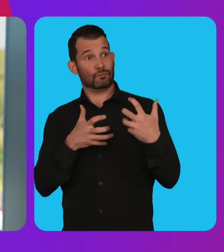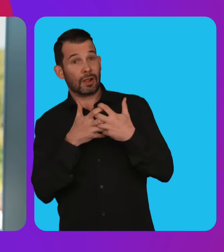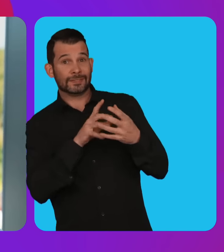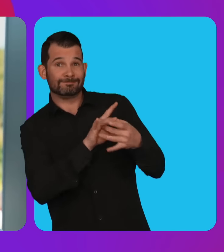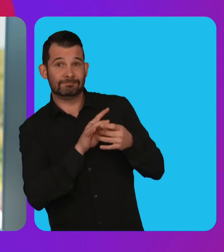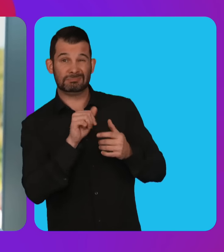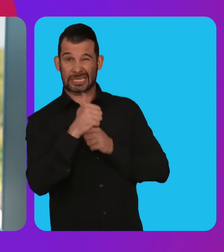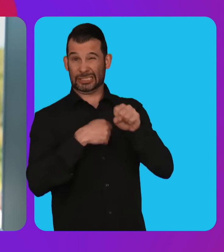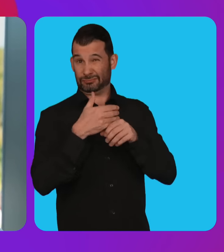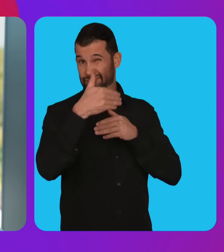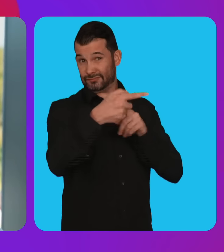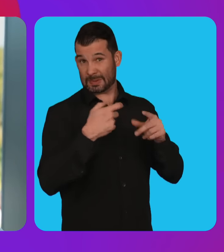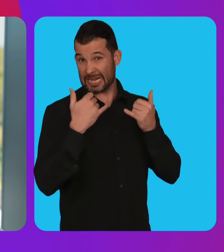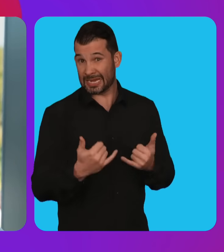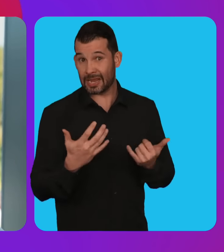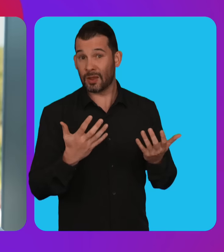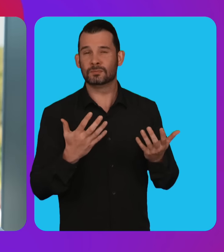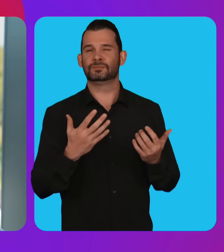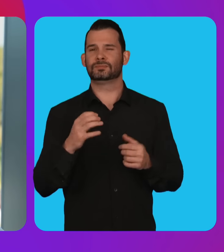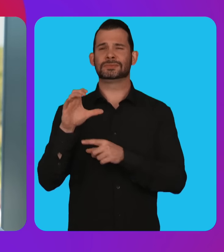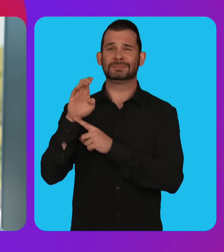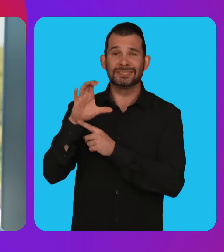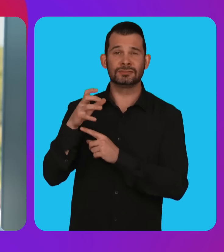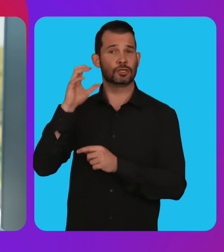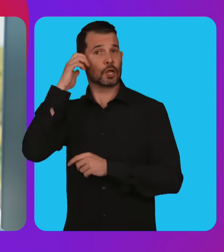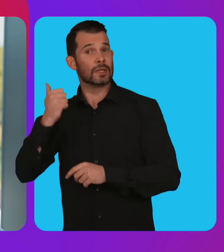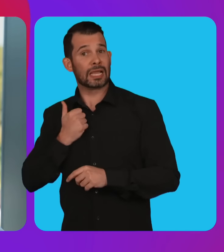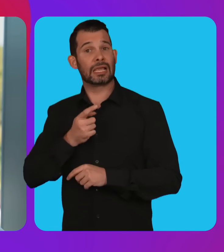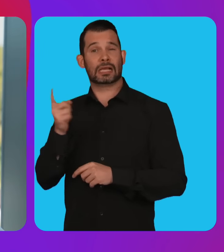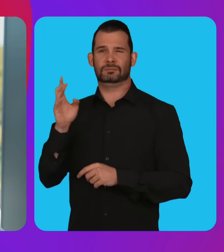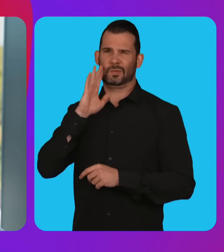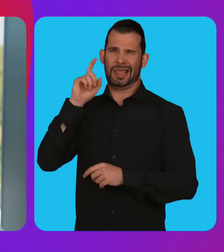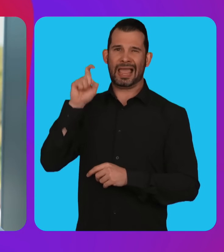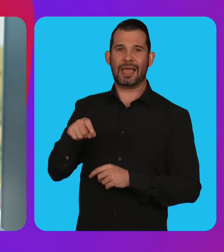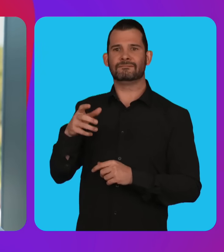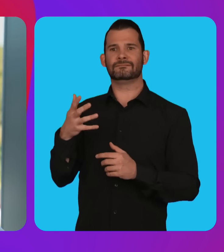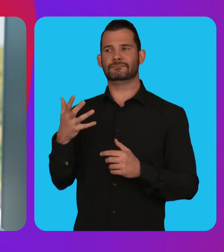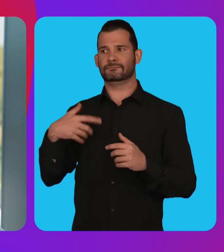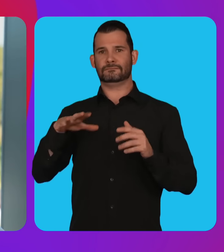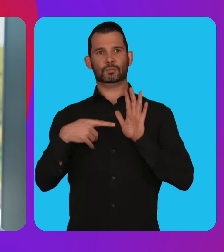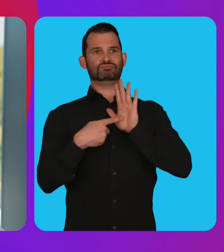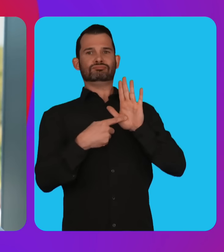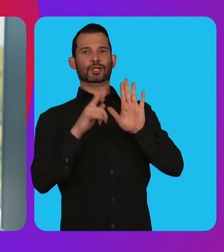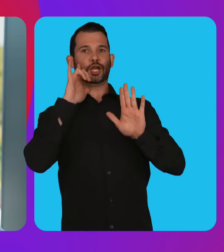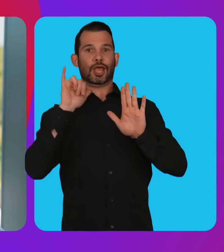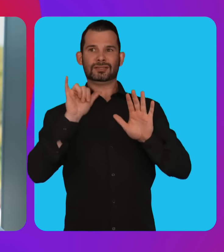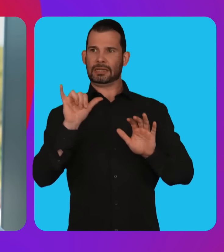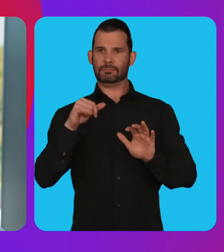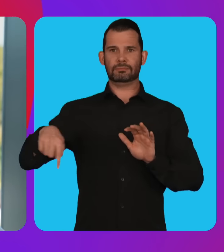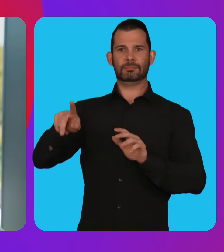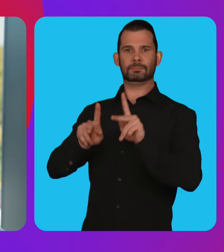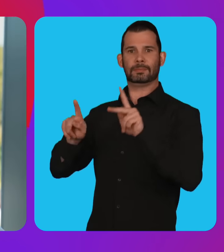CBC and Radio-Canada will have to look a lot more like the people we serve.